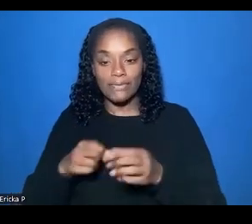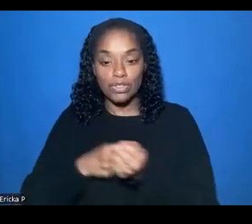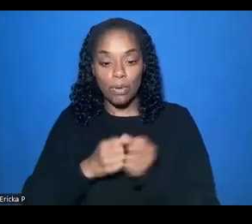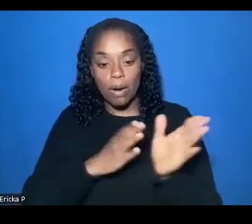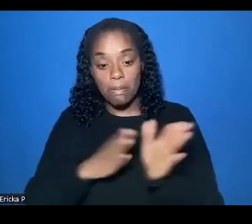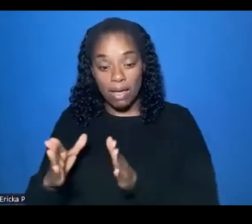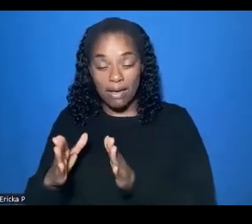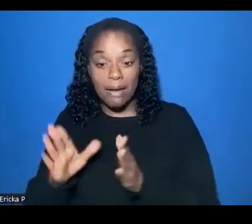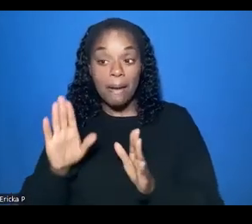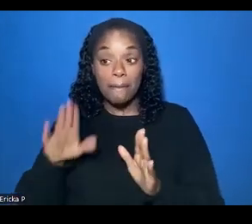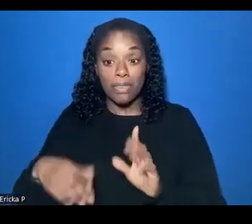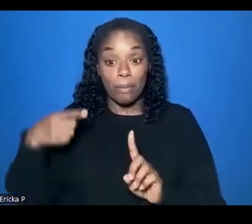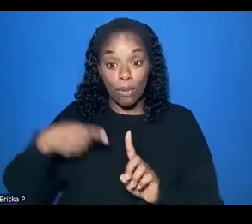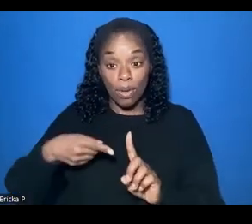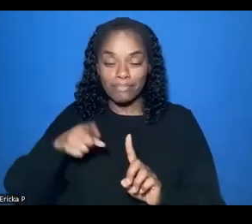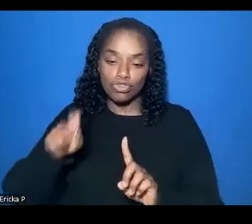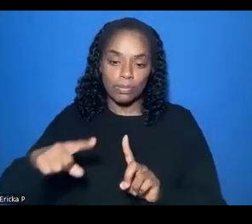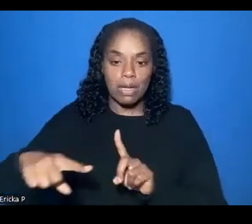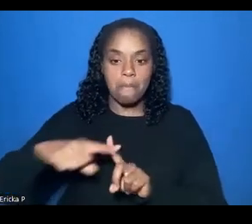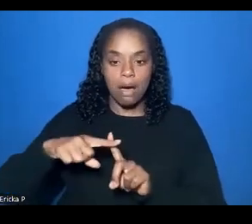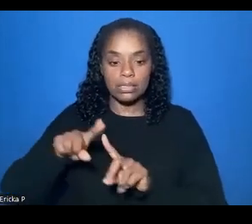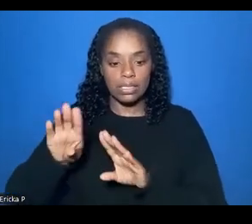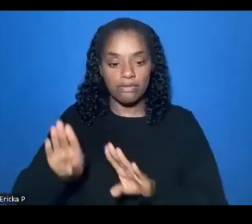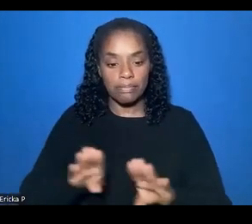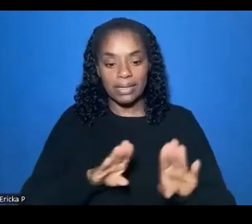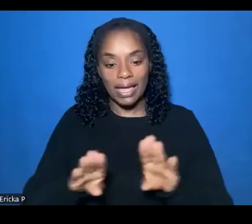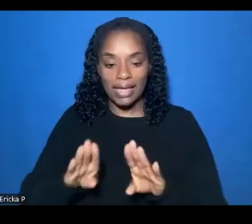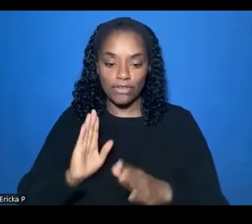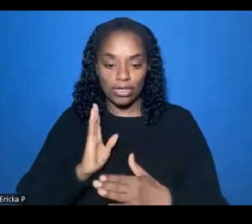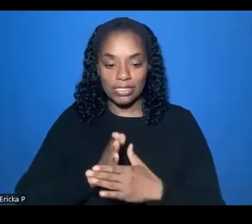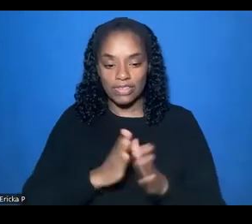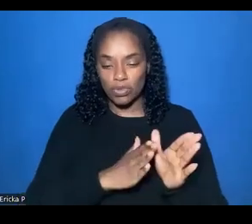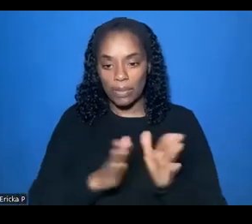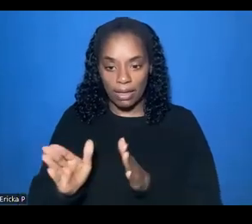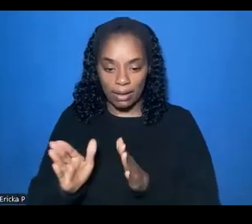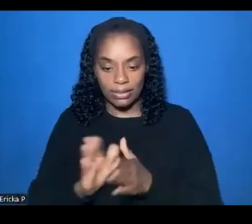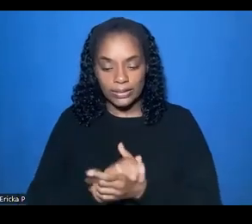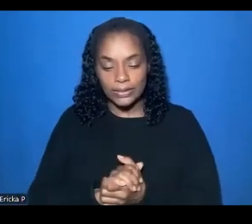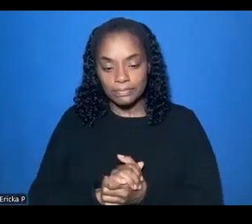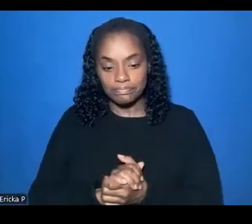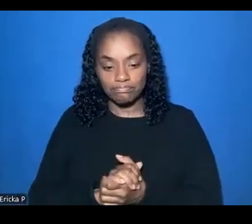intervention plan. There should be negative.